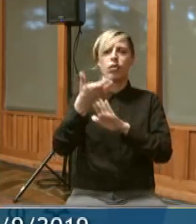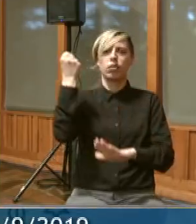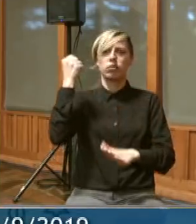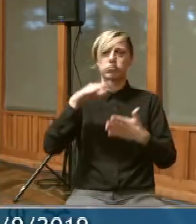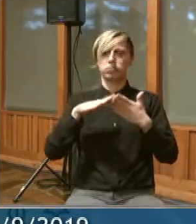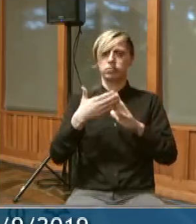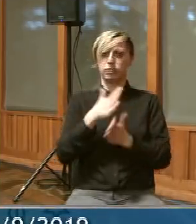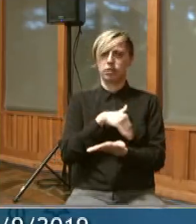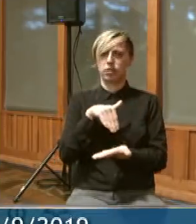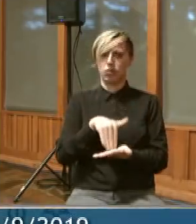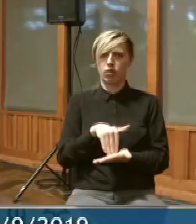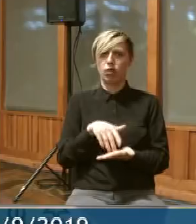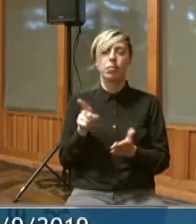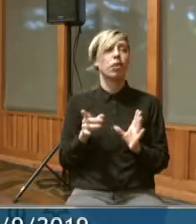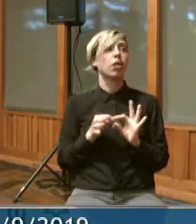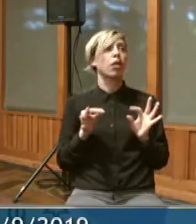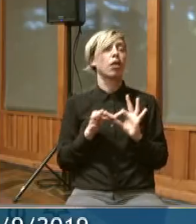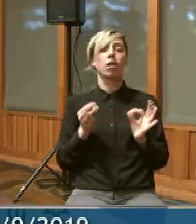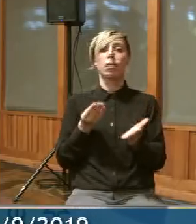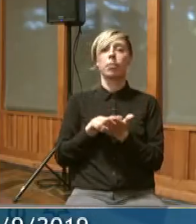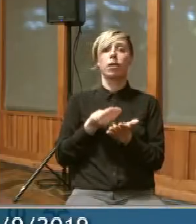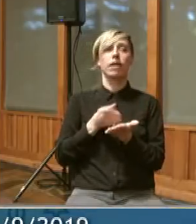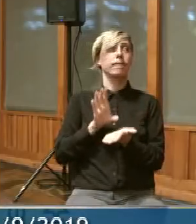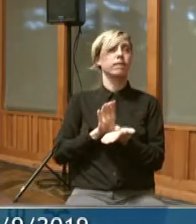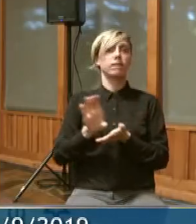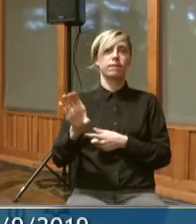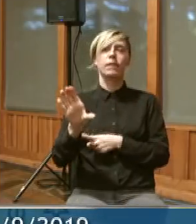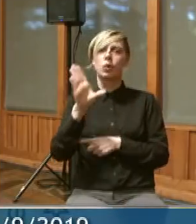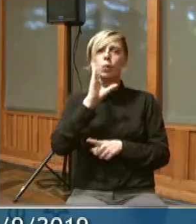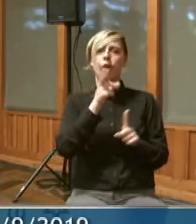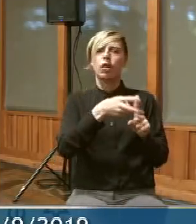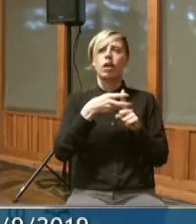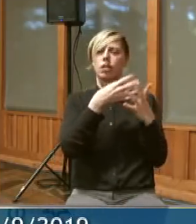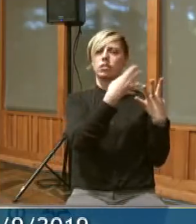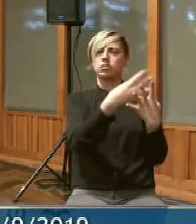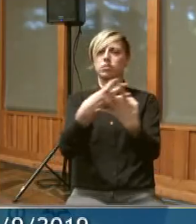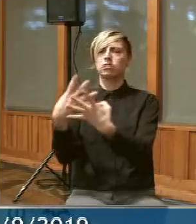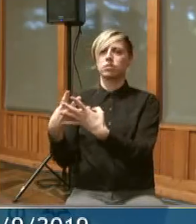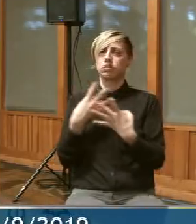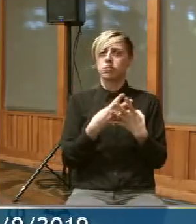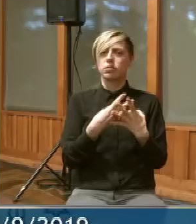BE NOT BE GOOD FOR THEIR HEALTH AND WELL-BEING. TAKING AWAY A COMMUNITY CENTER AND THEN TALKING ABOUT WANTING